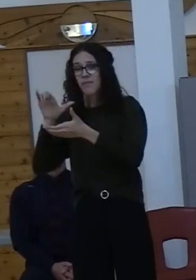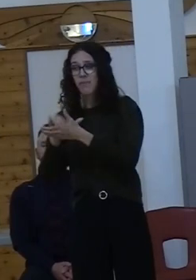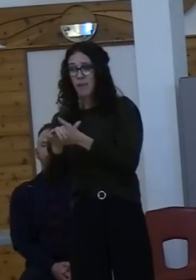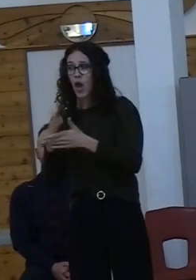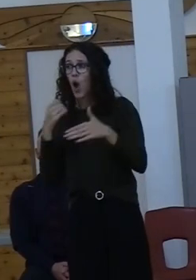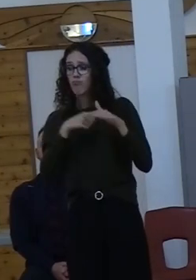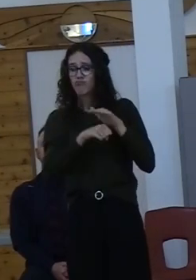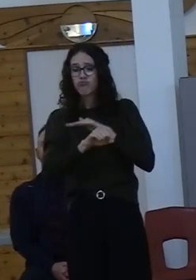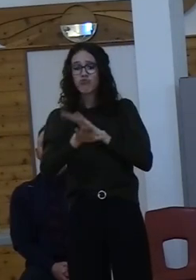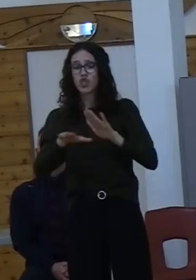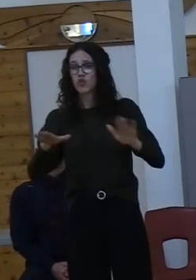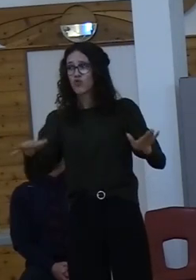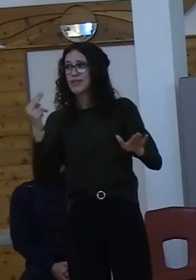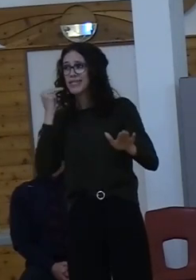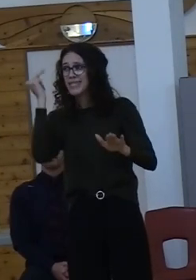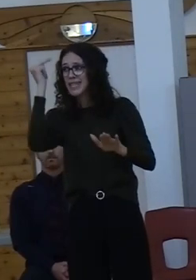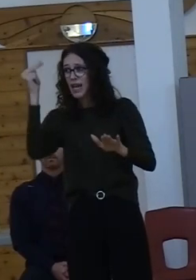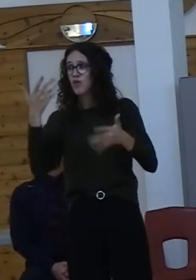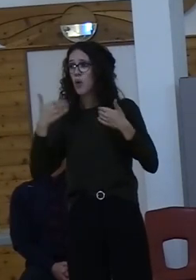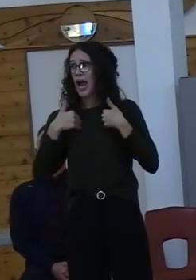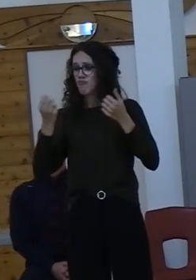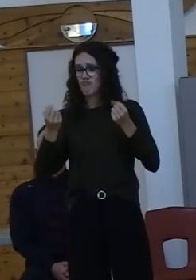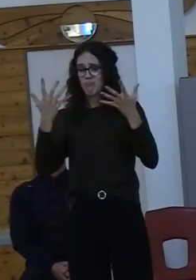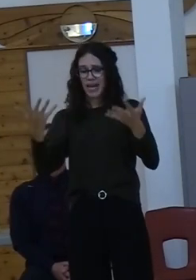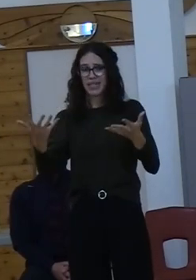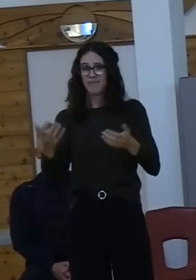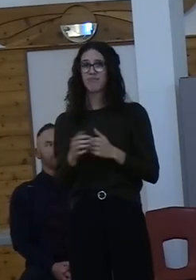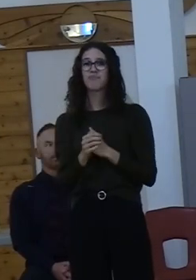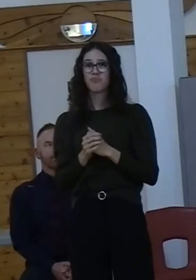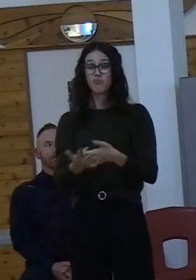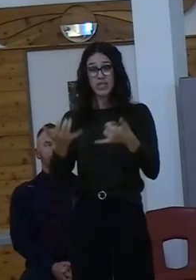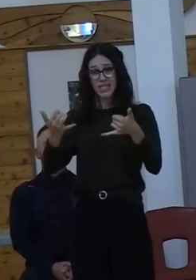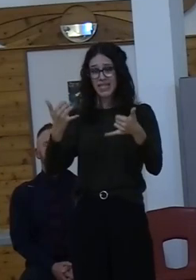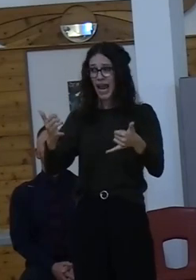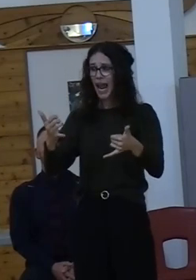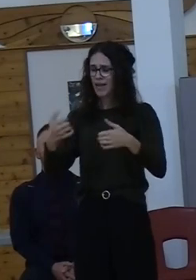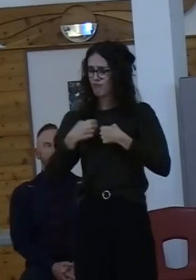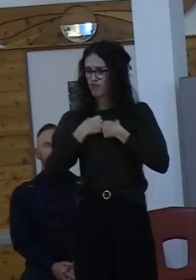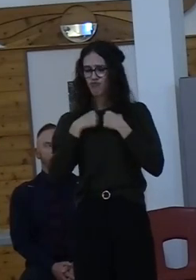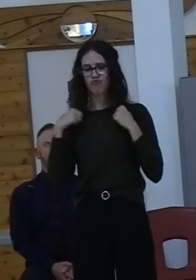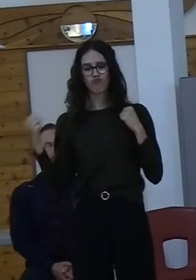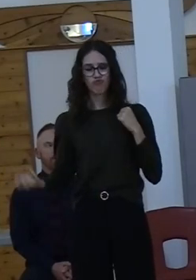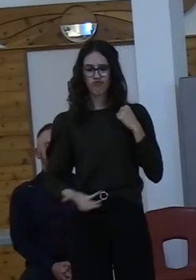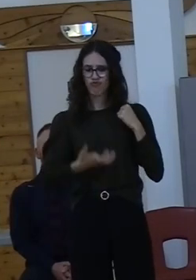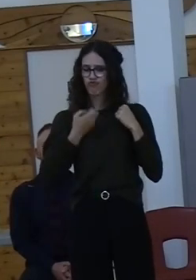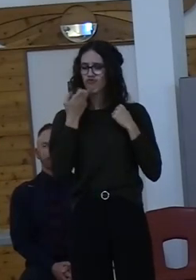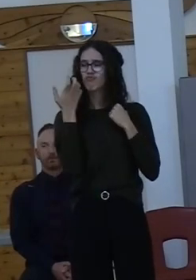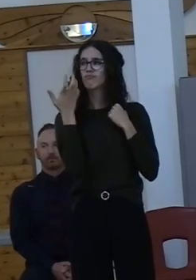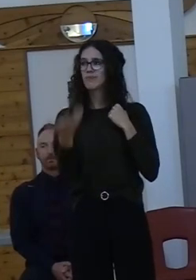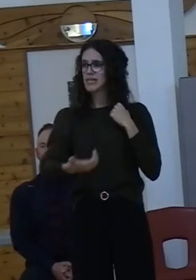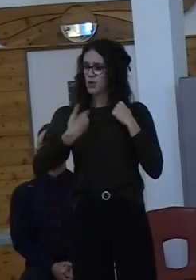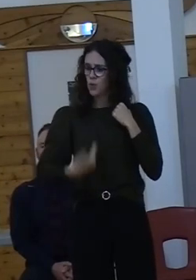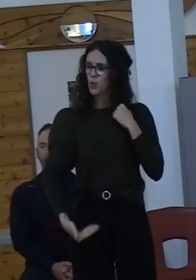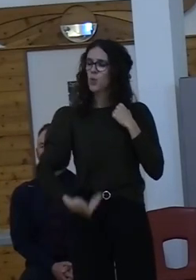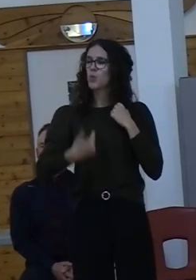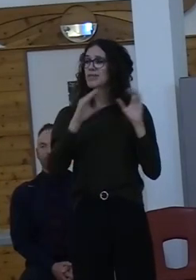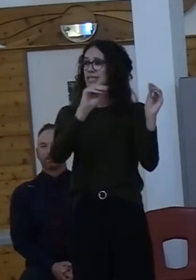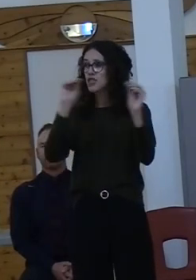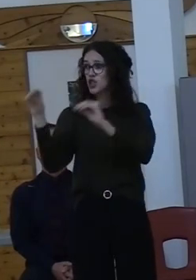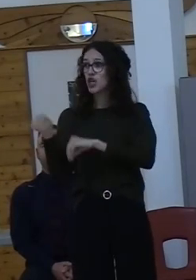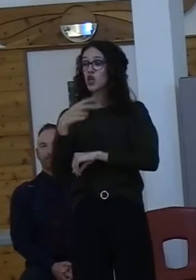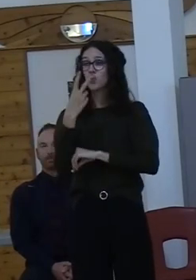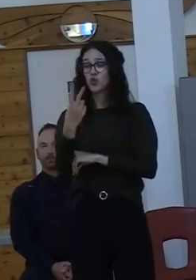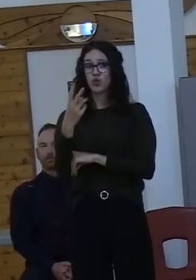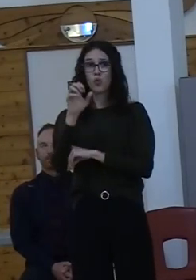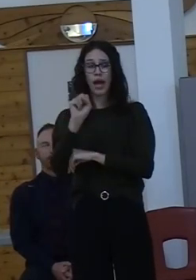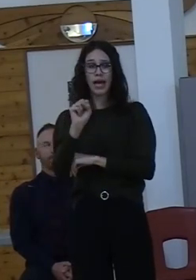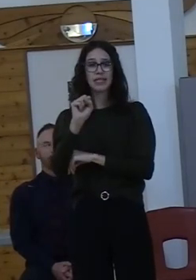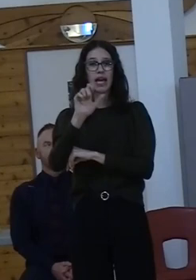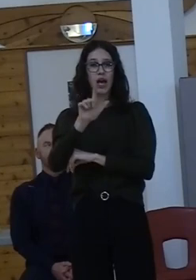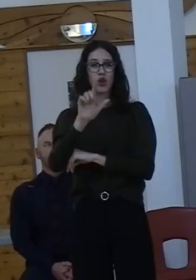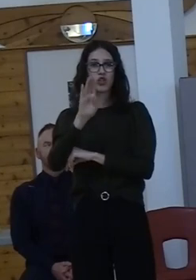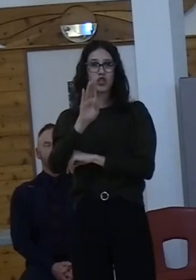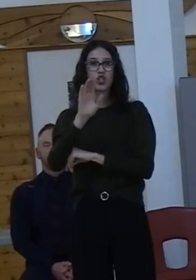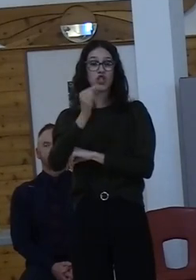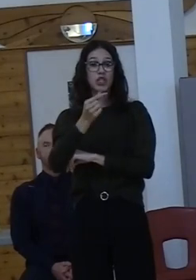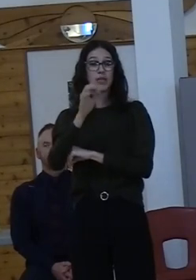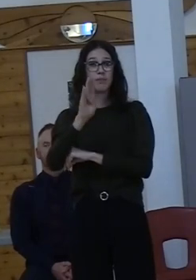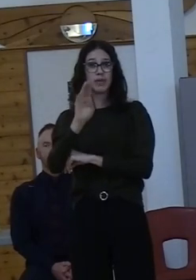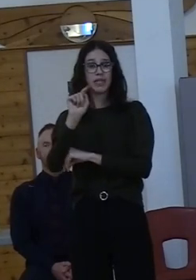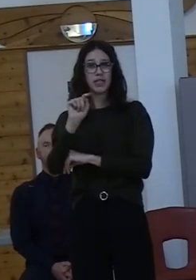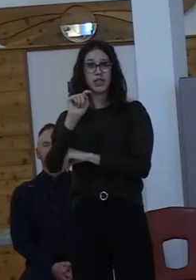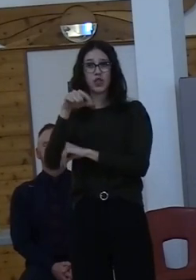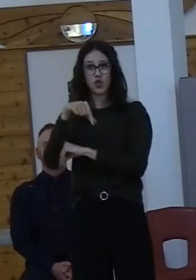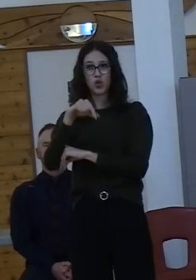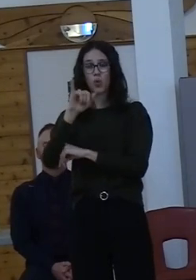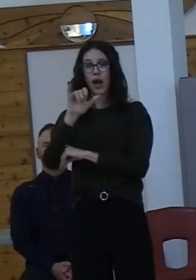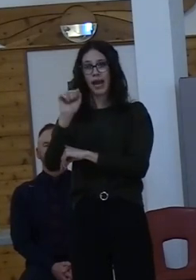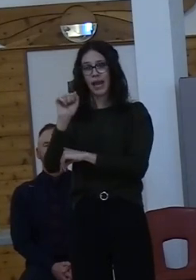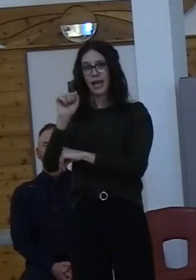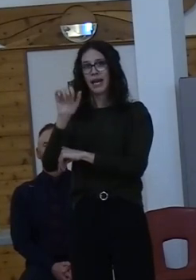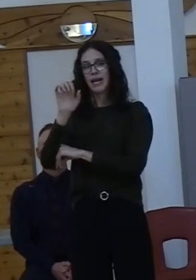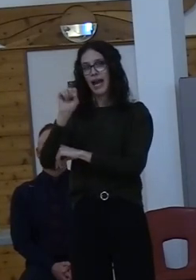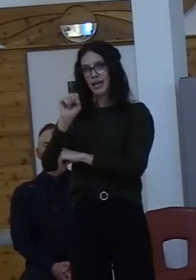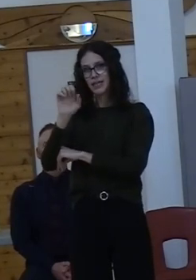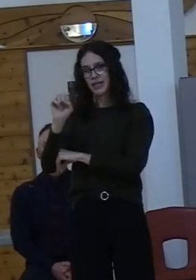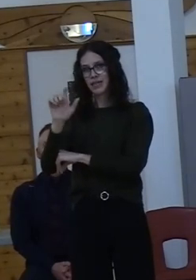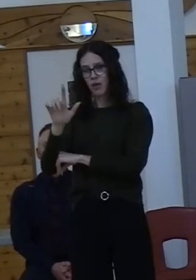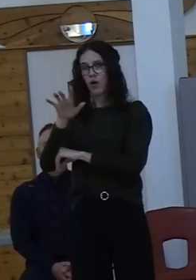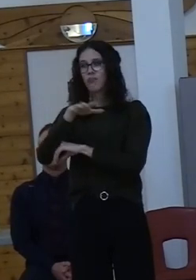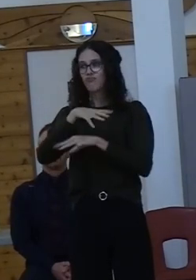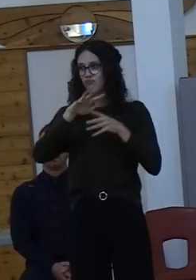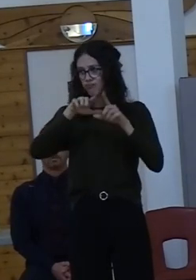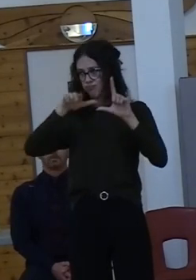Today, Charlotte lives as her authentic self and devotes her life to teaching young 2S LGBTQQIA plus individuals, our traditions, culture and ceremonies.